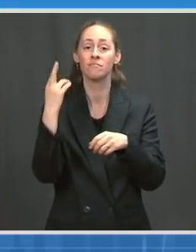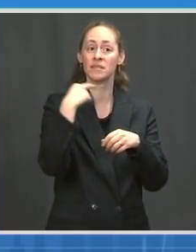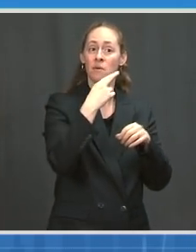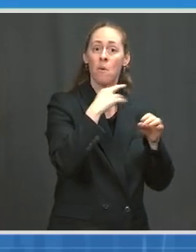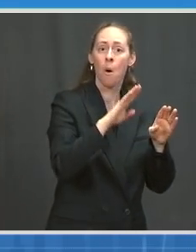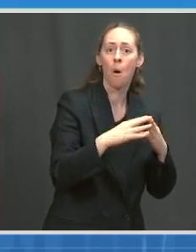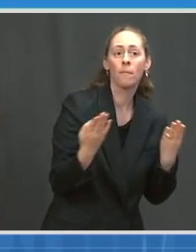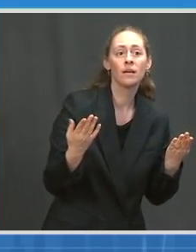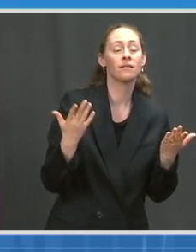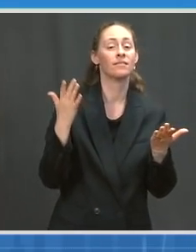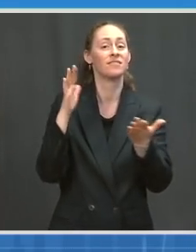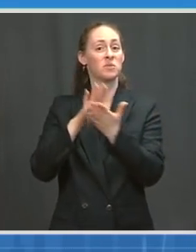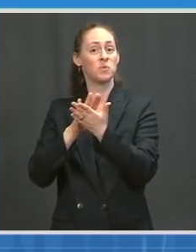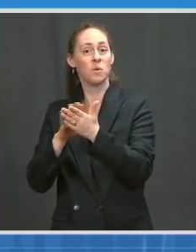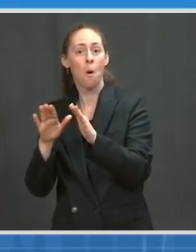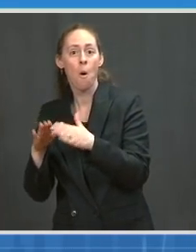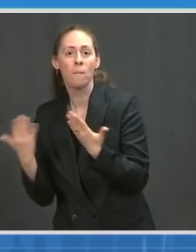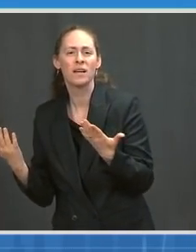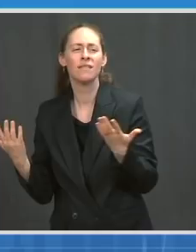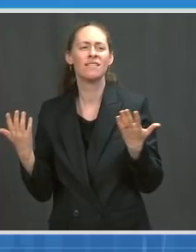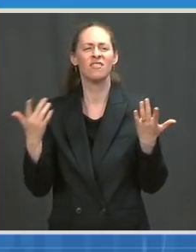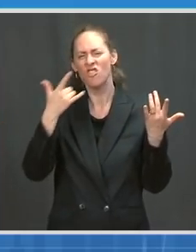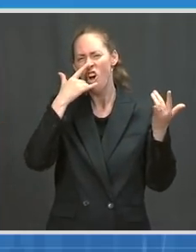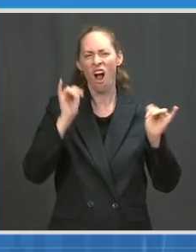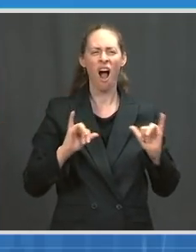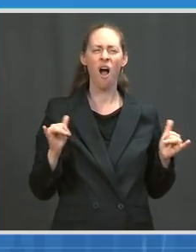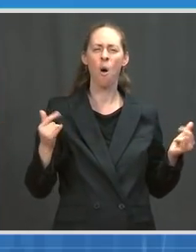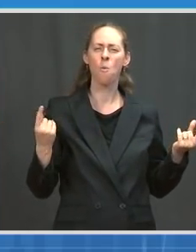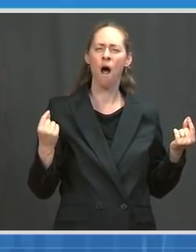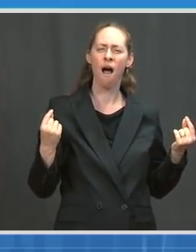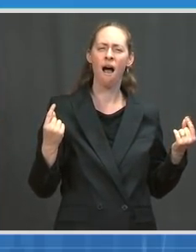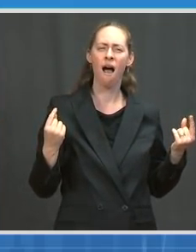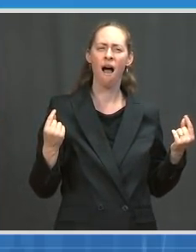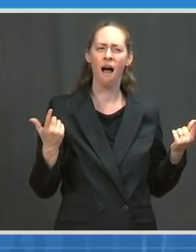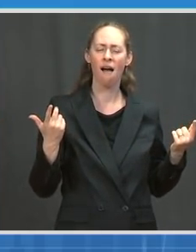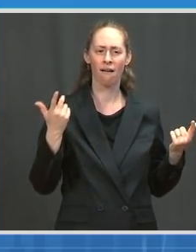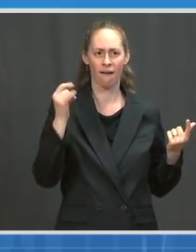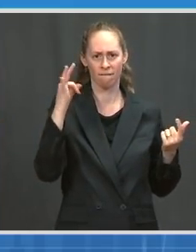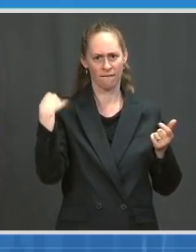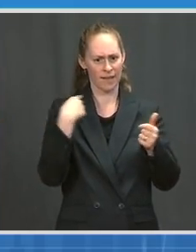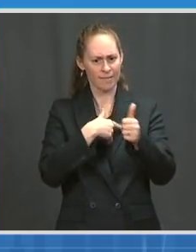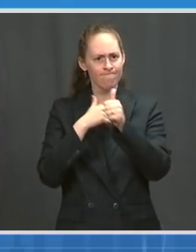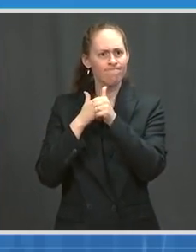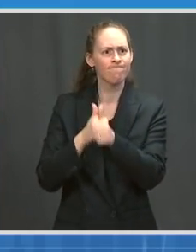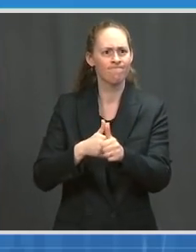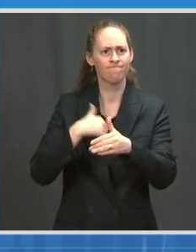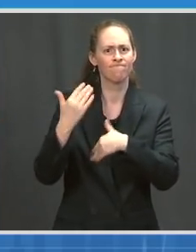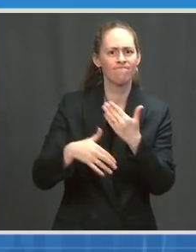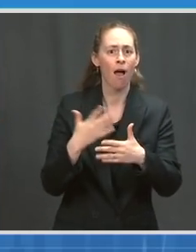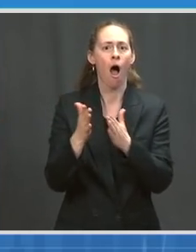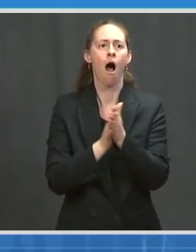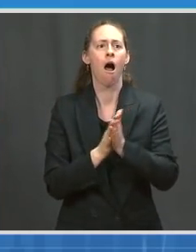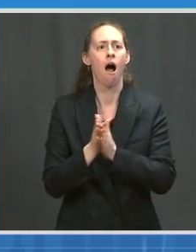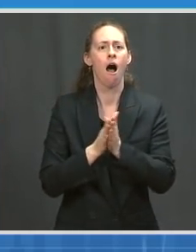you know, more of a reason for people to get vaccinated and to follow some of these mitigation measures in this final -- in this too much --